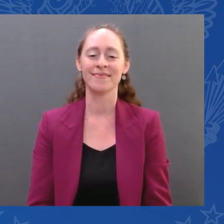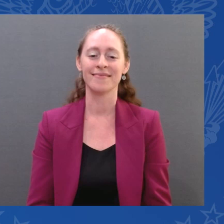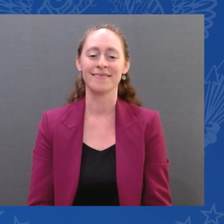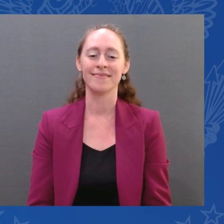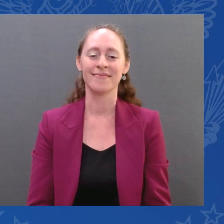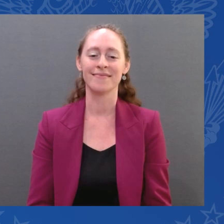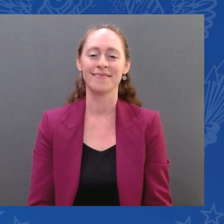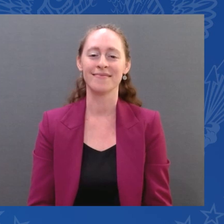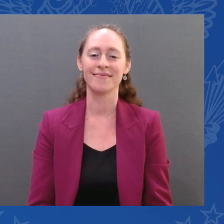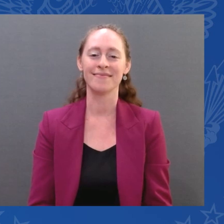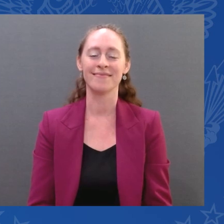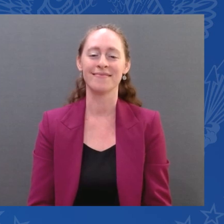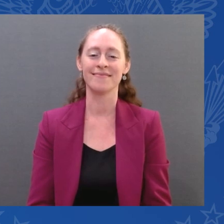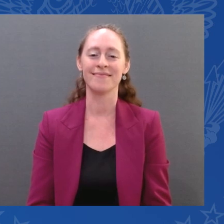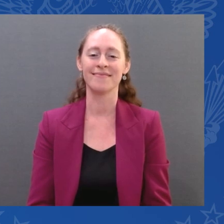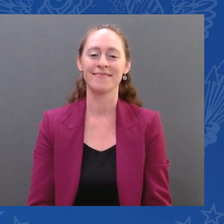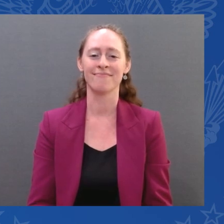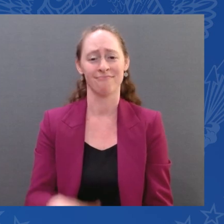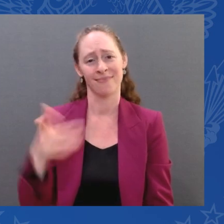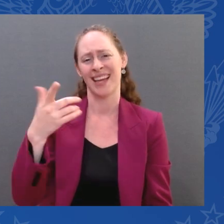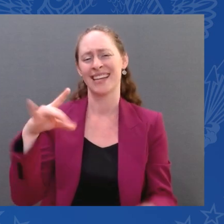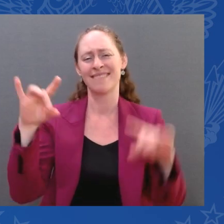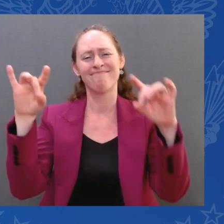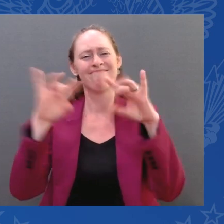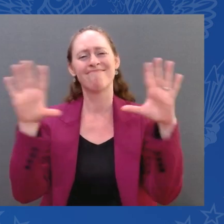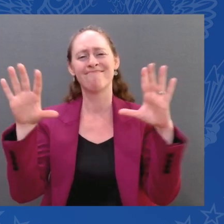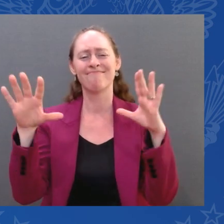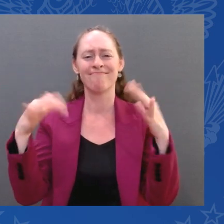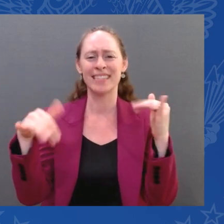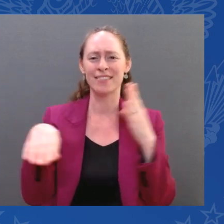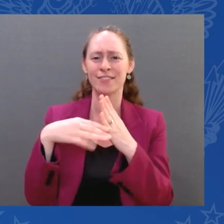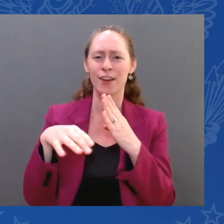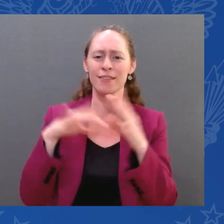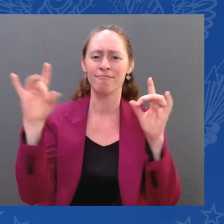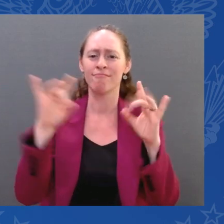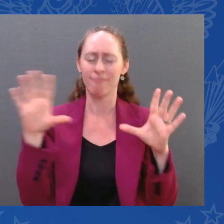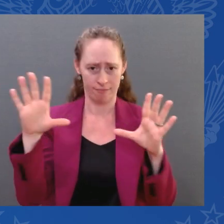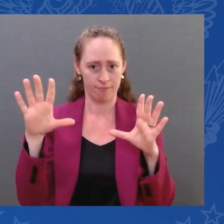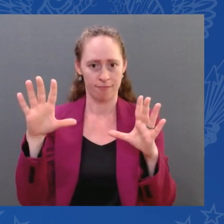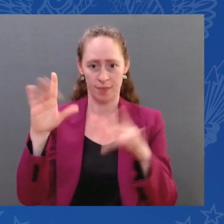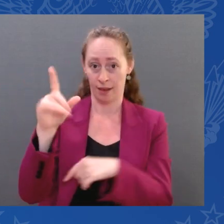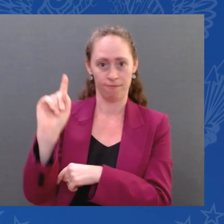and the first soccer player to receive the Medal of Freedom beyond the World Cup titles in Olympic medals,